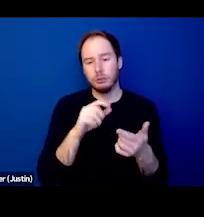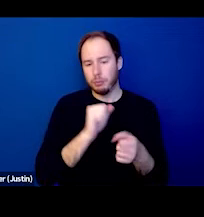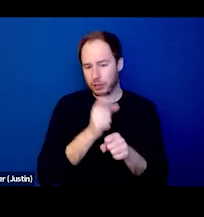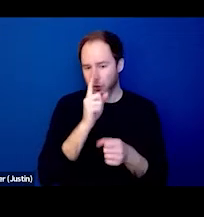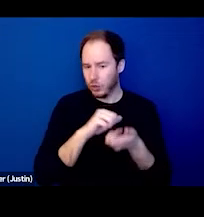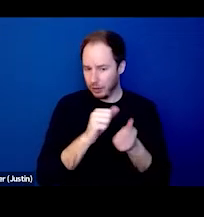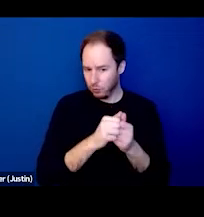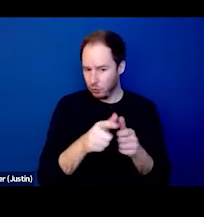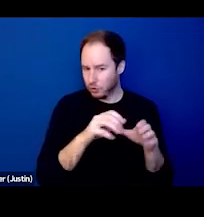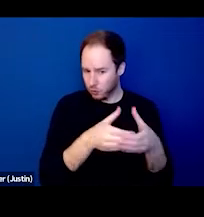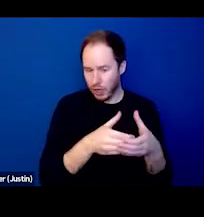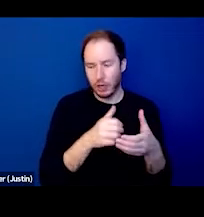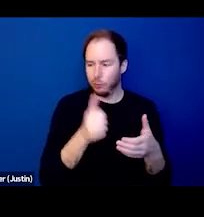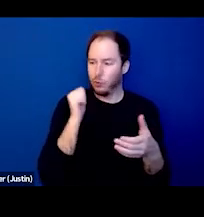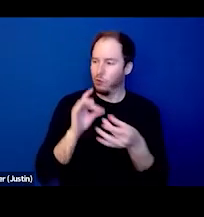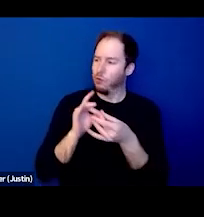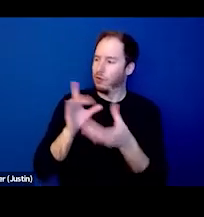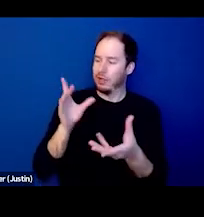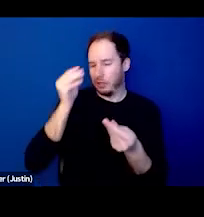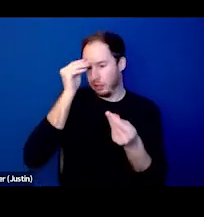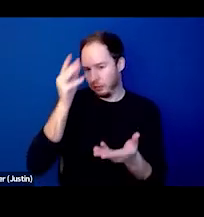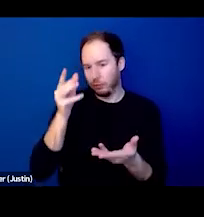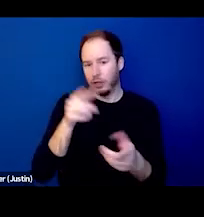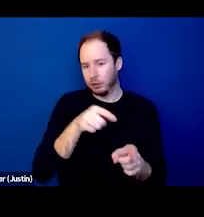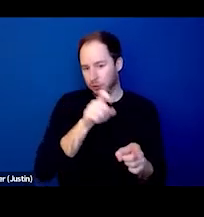and shouldn't be released without the tribe's permission.